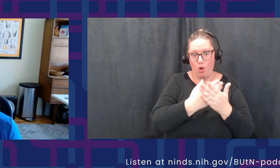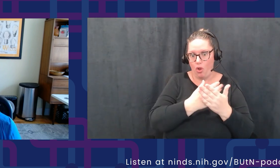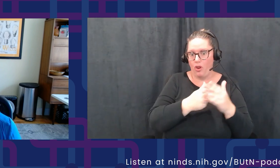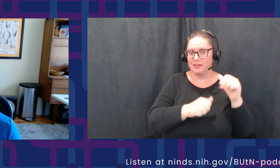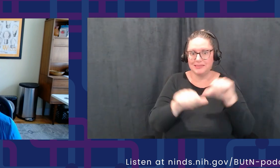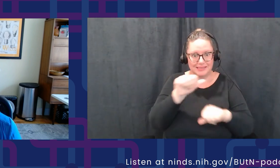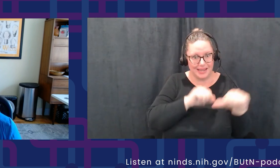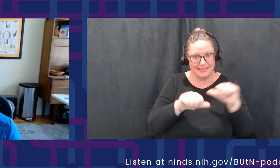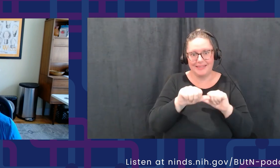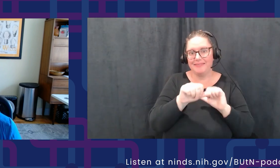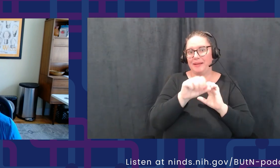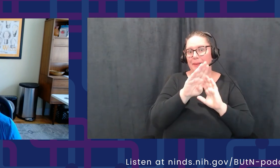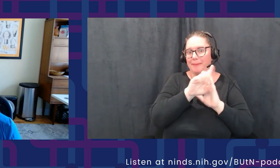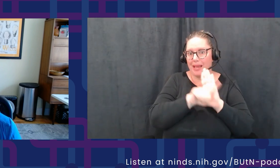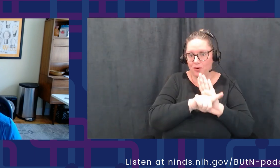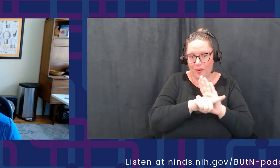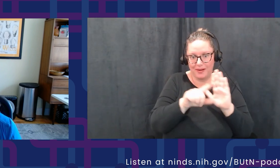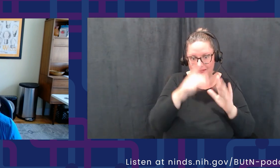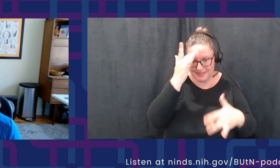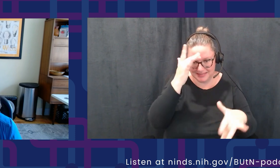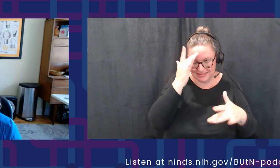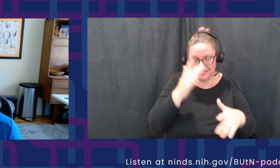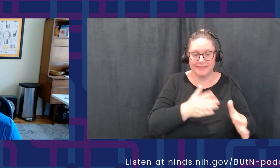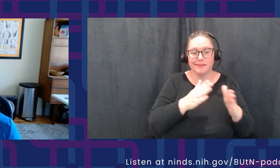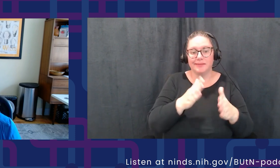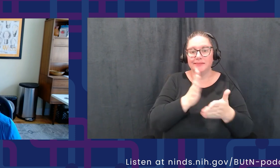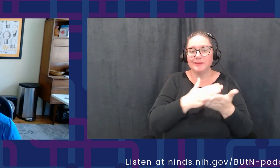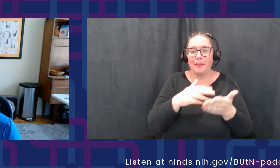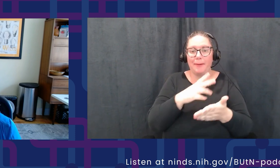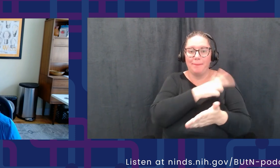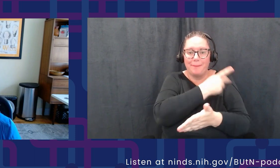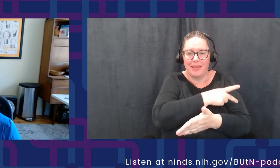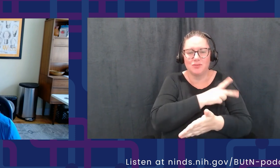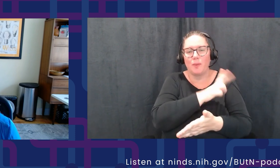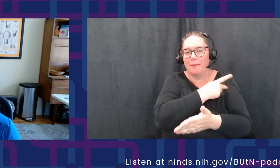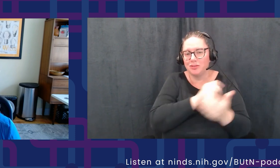then some patient or patient advocate would come in and tell their story.